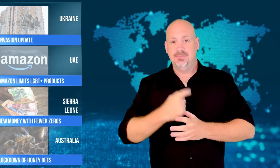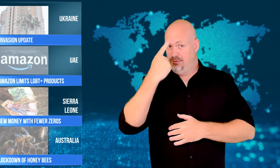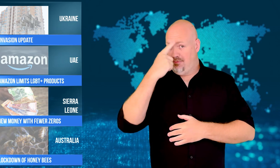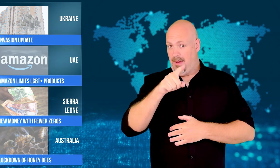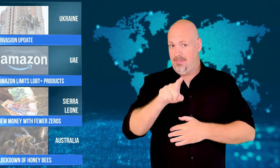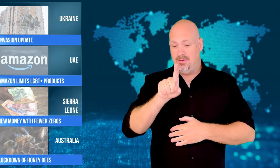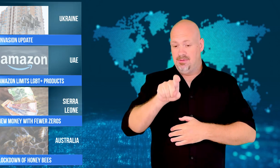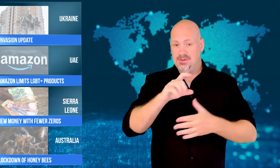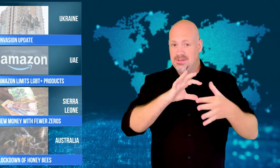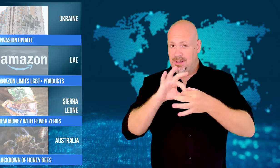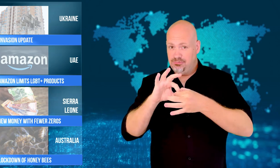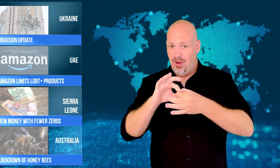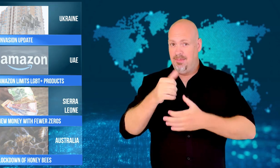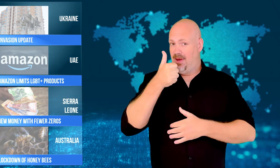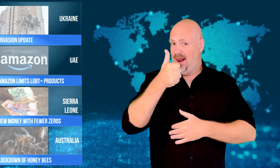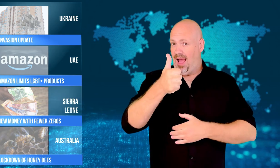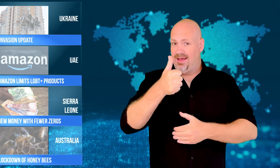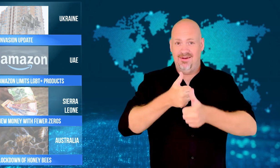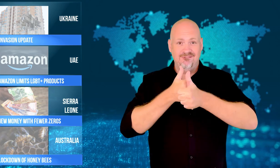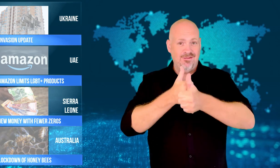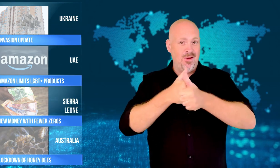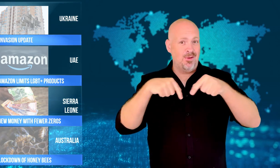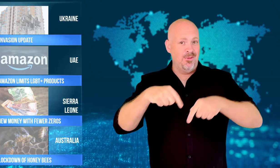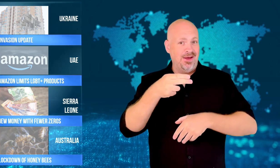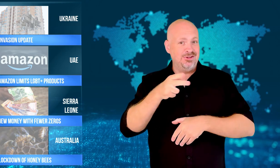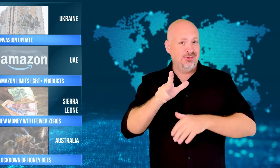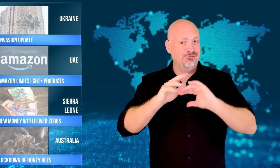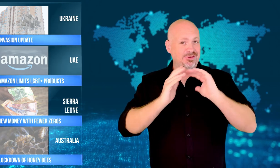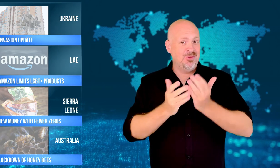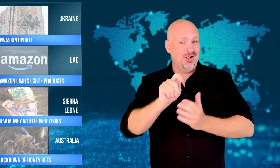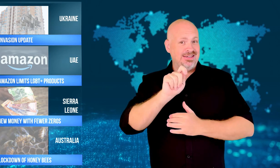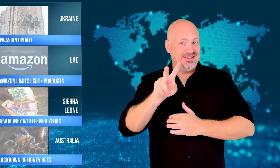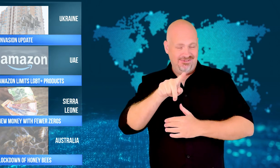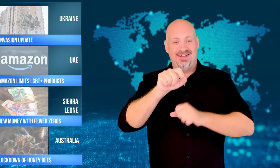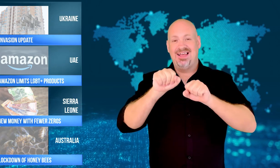Don't forget to subscribe, like, and follow H3 World TV